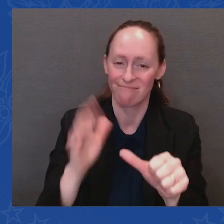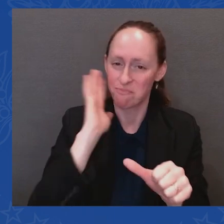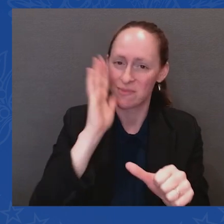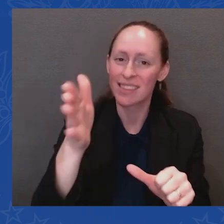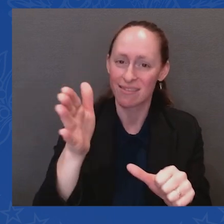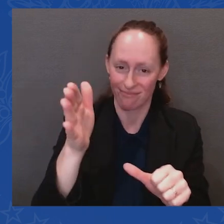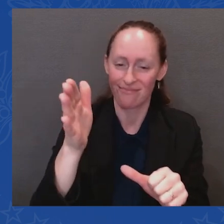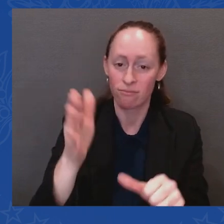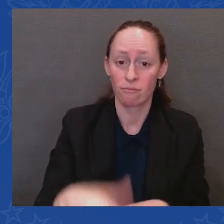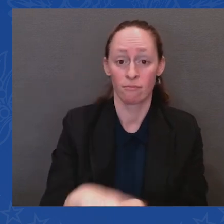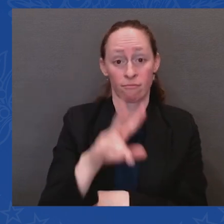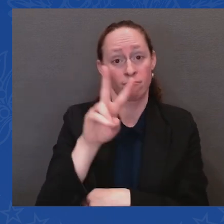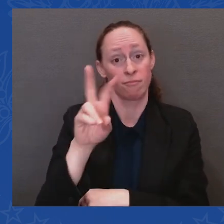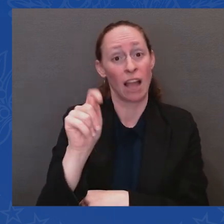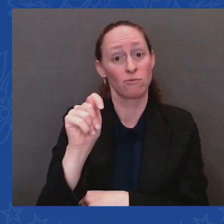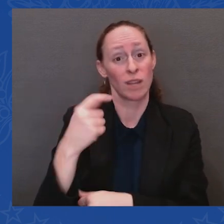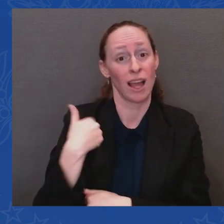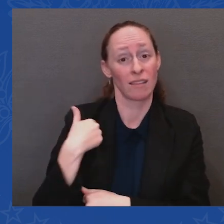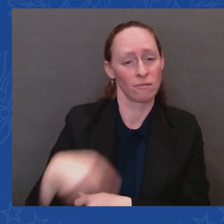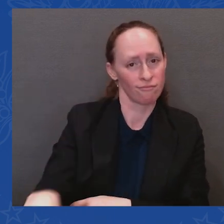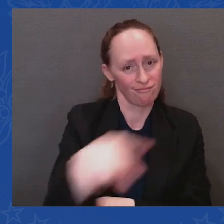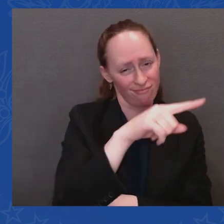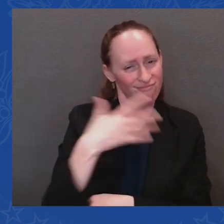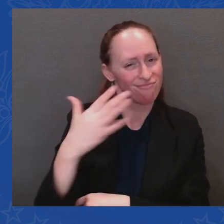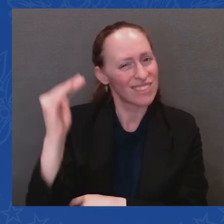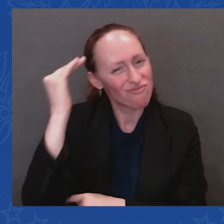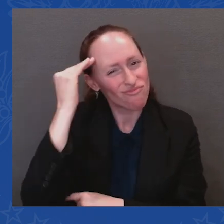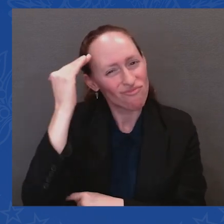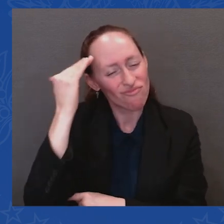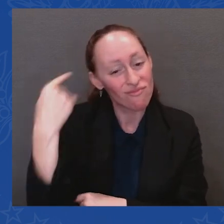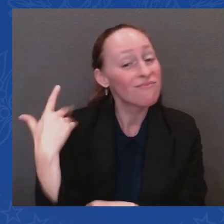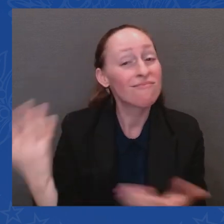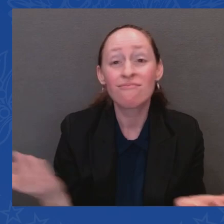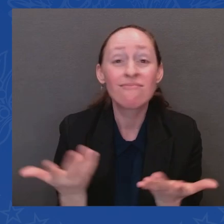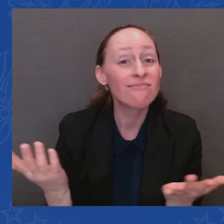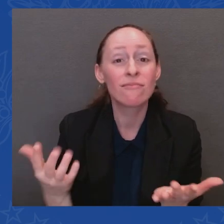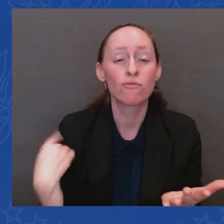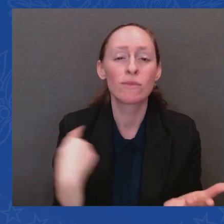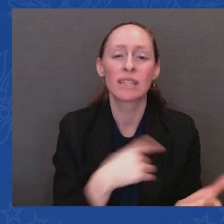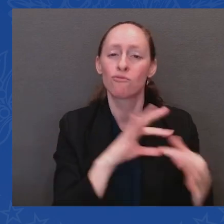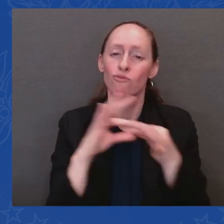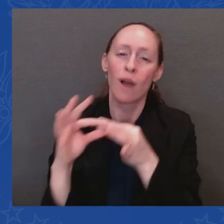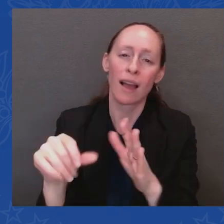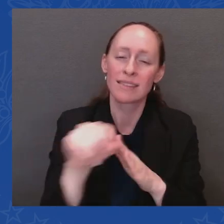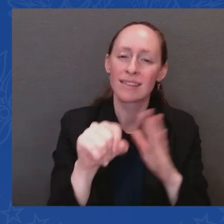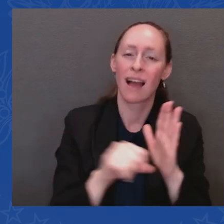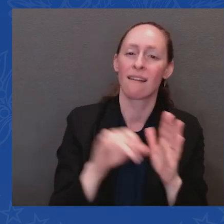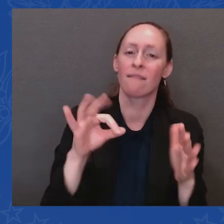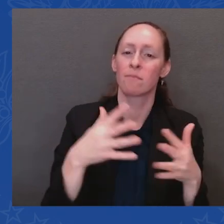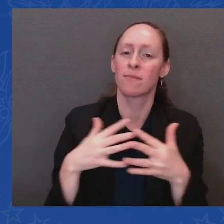we are the United States of America. And there's nothing, nothing, nothing beyond our capacity.